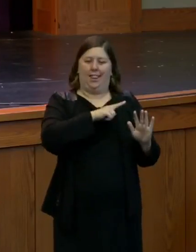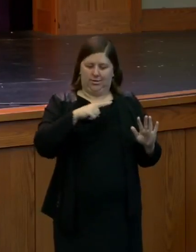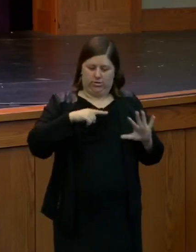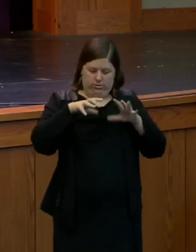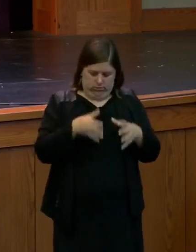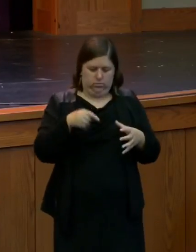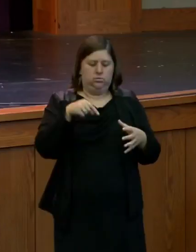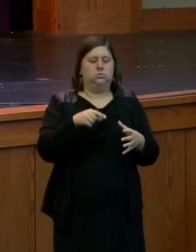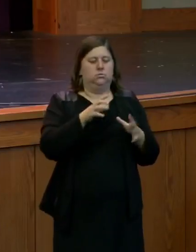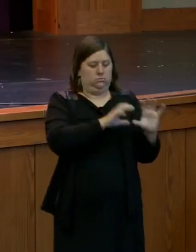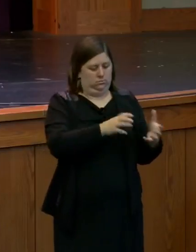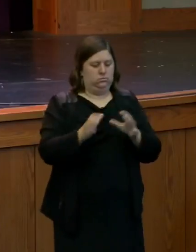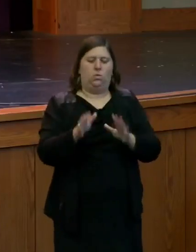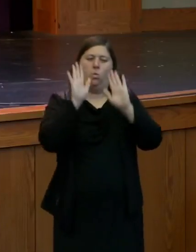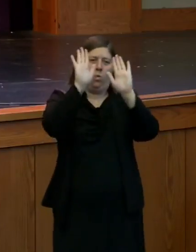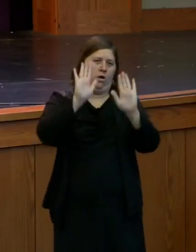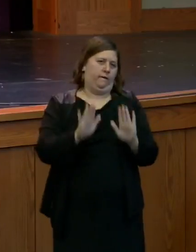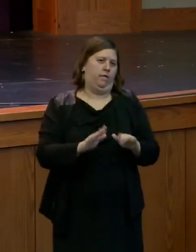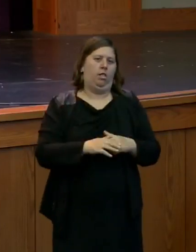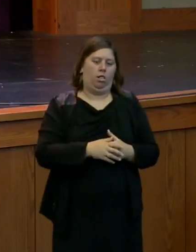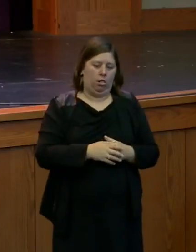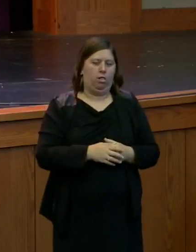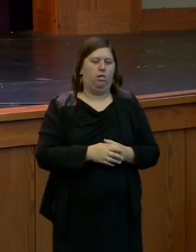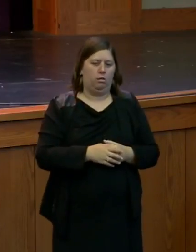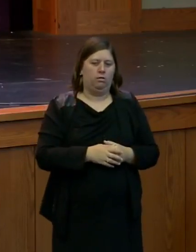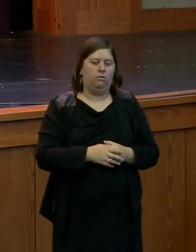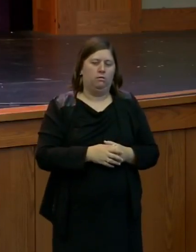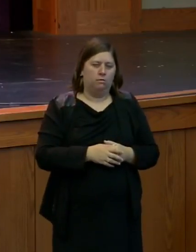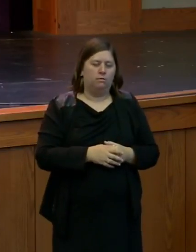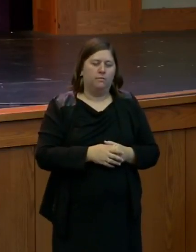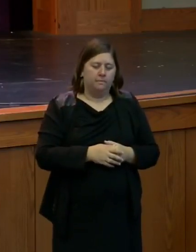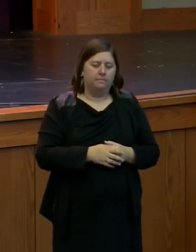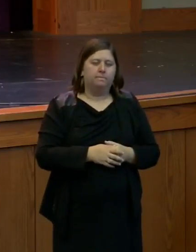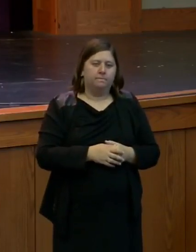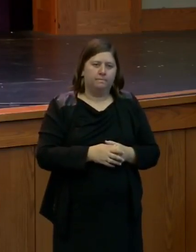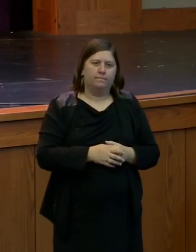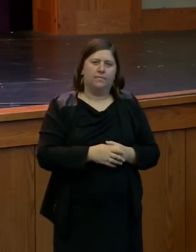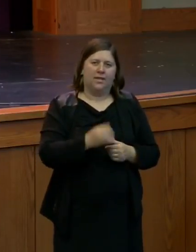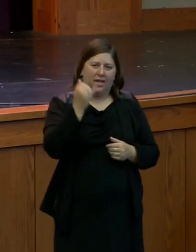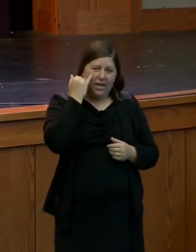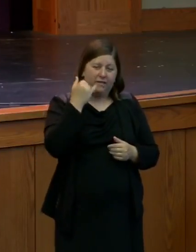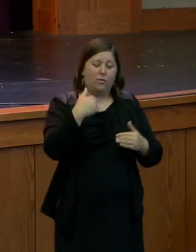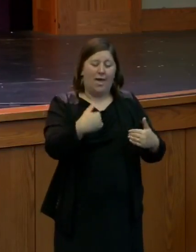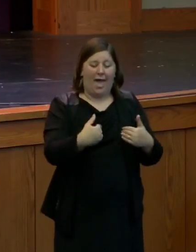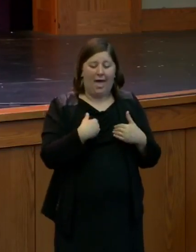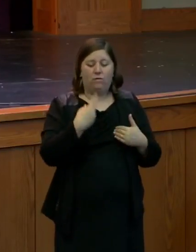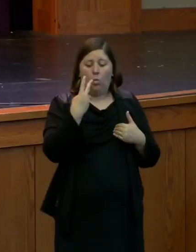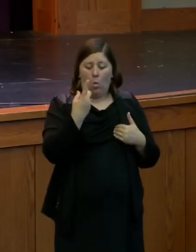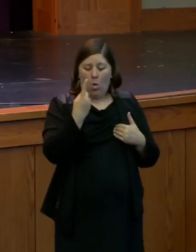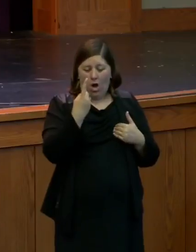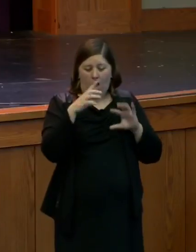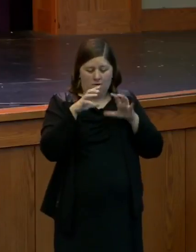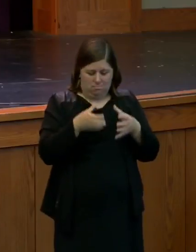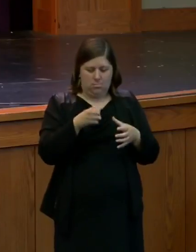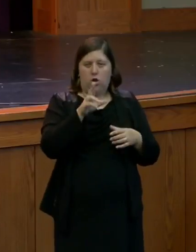WOULD BE WONDERFUL. CERTAINLY IF WE HAVE A UNICAMERAL LEGISLATURE WE SHOULD